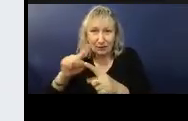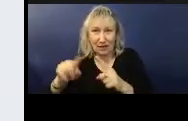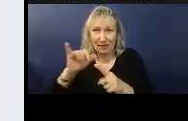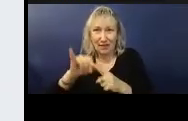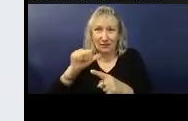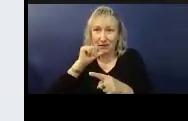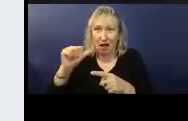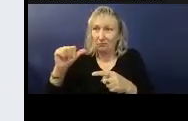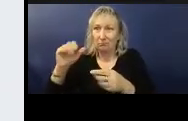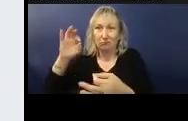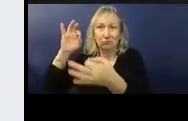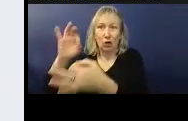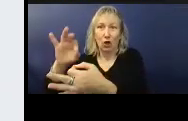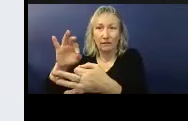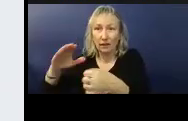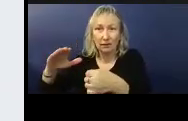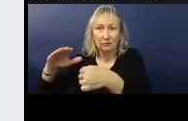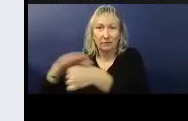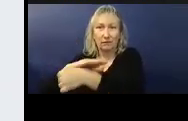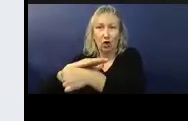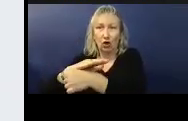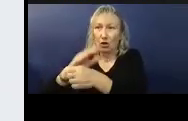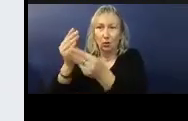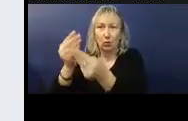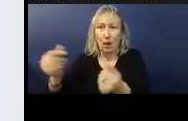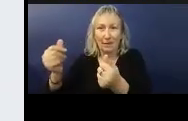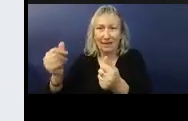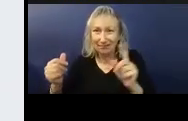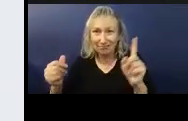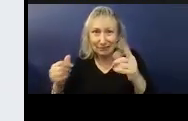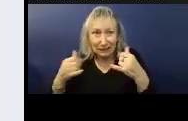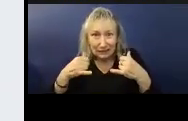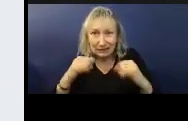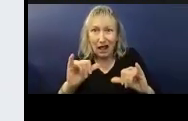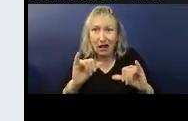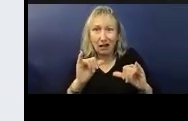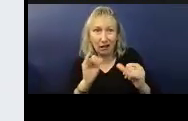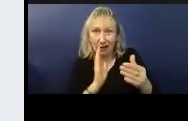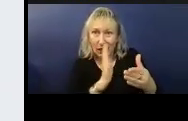We must intervene, must do risk management, we must train prevention, we must train protection and we must be